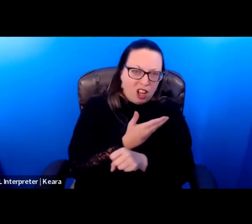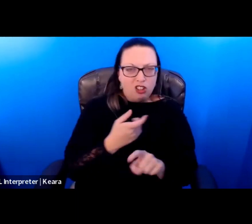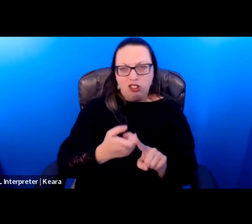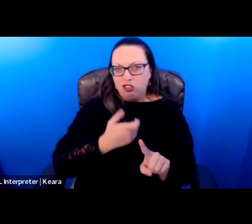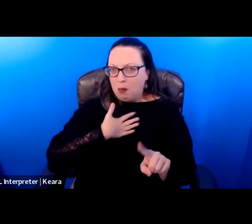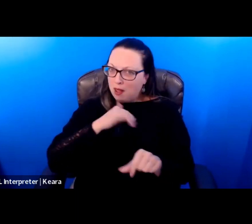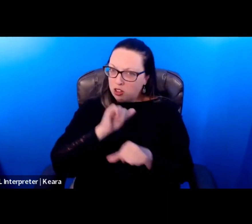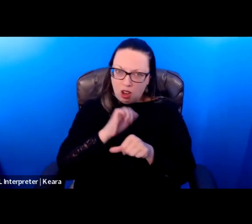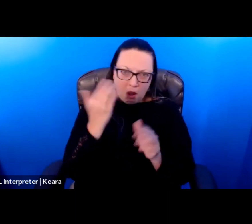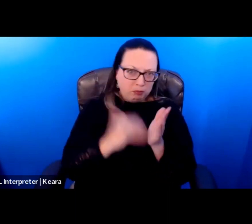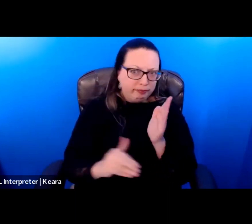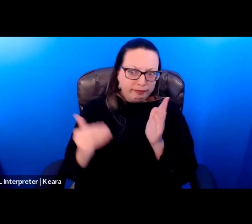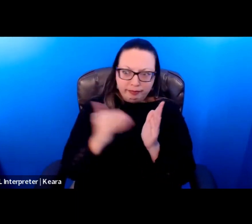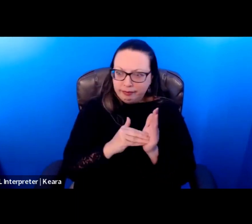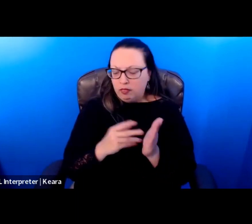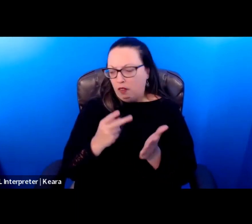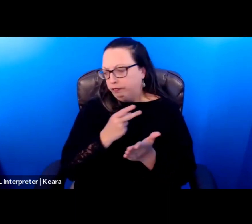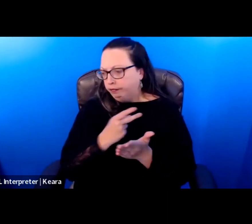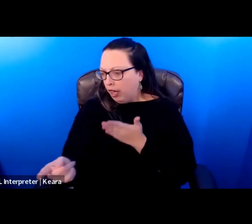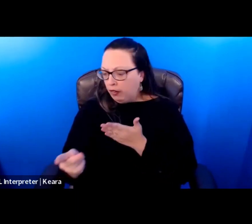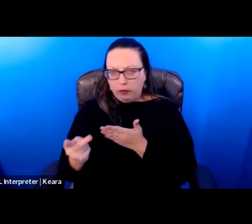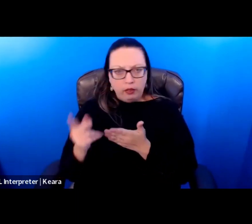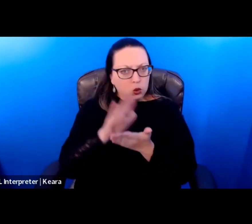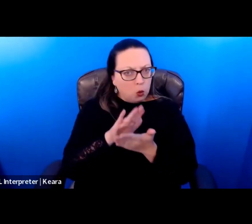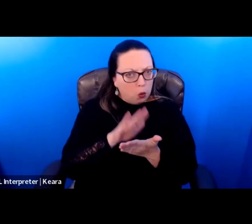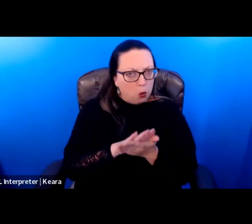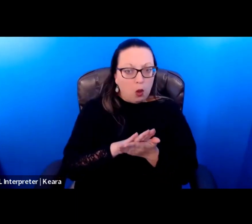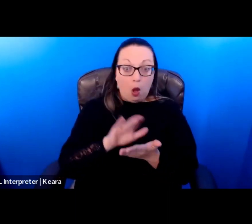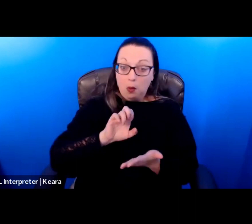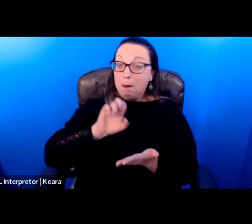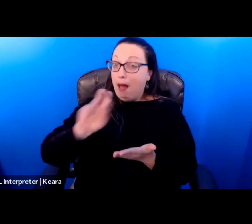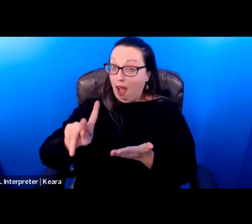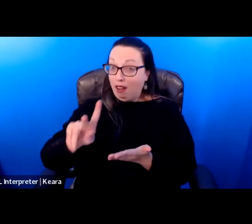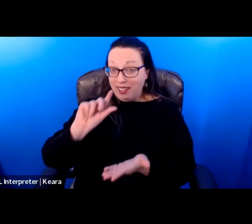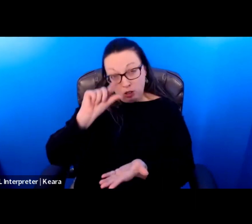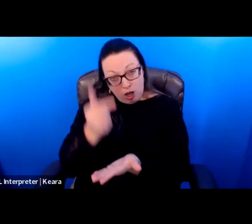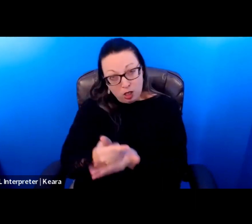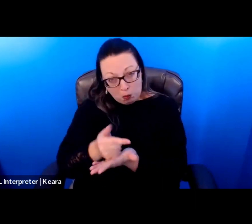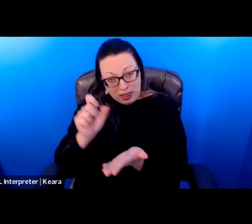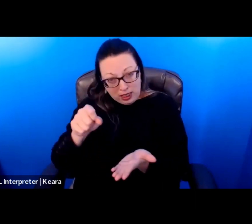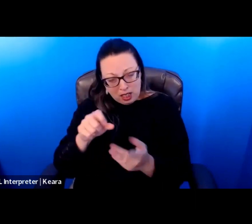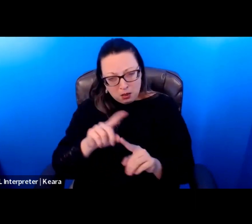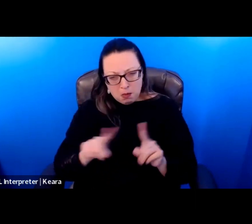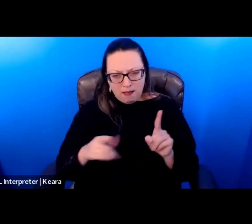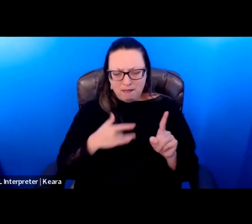I flunked out of school and and I went back to school and I ended up graduating but I felt like you know, I kind of was